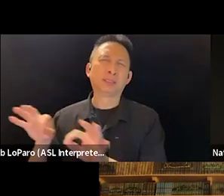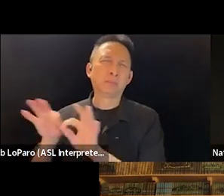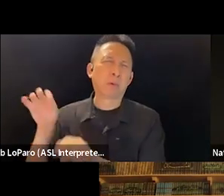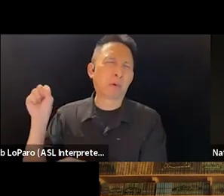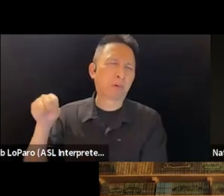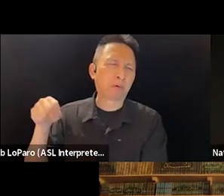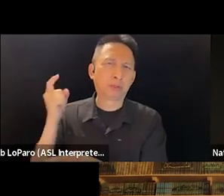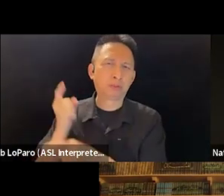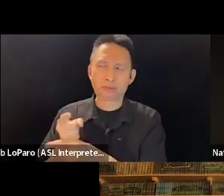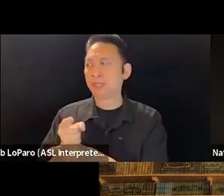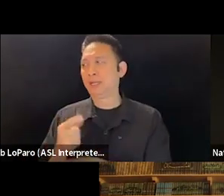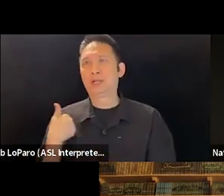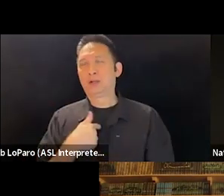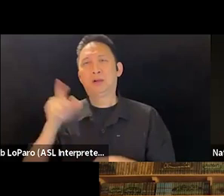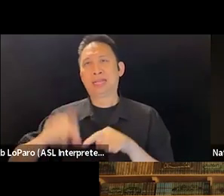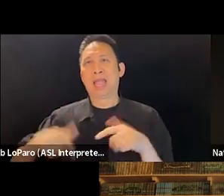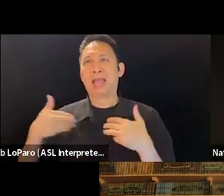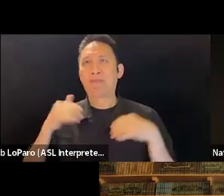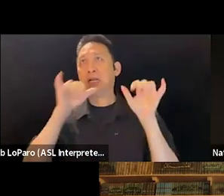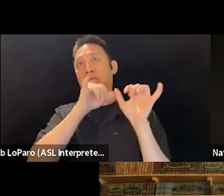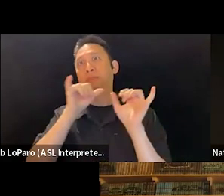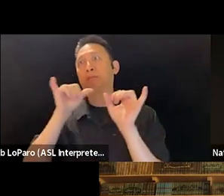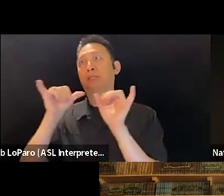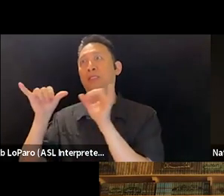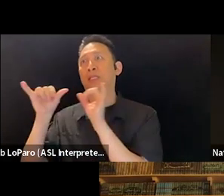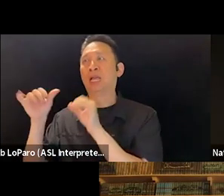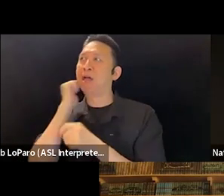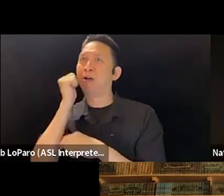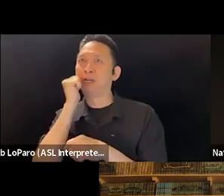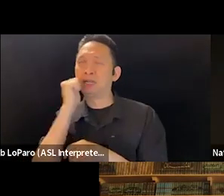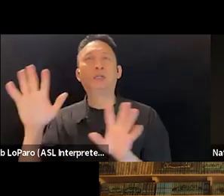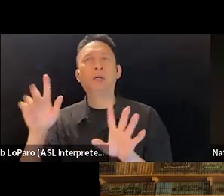And we cannot repeat the same topics. And we have to see it has to be different.